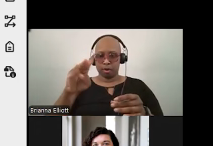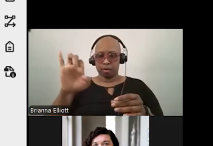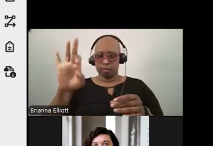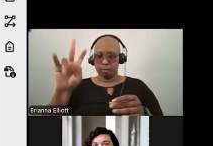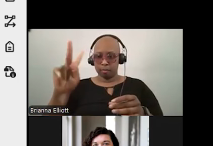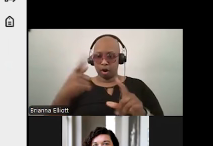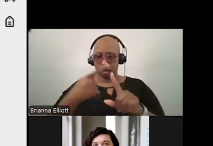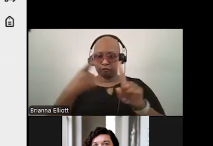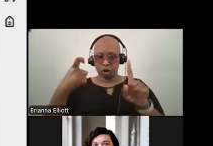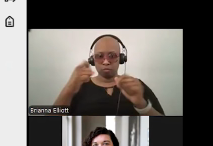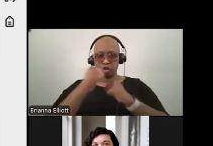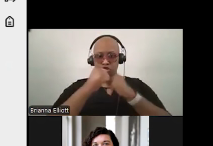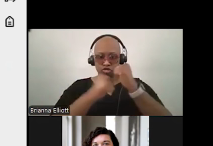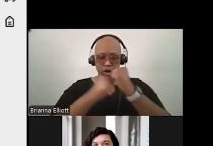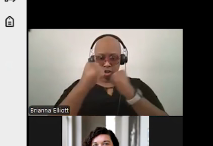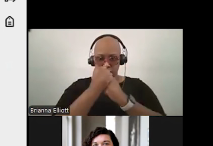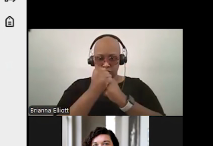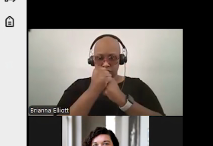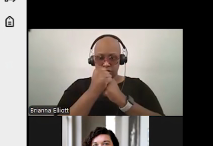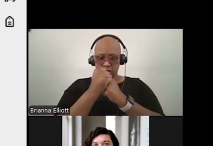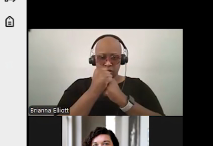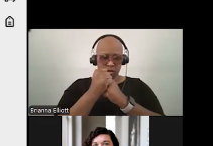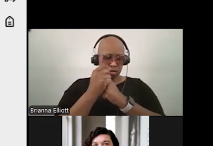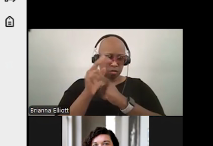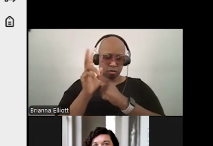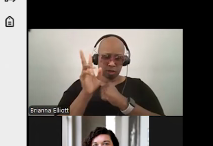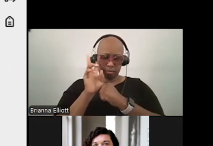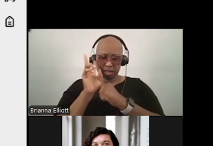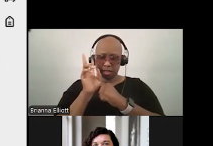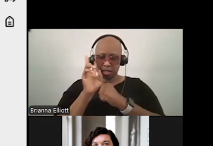those different tags that I have. So, let me see if I can do that here. Yes, perfect. I do not have